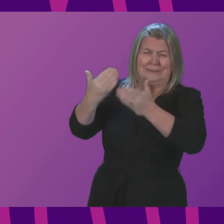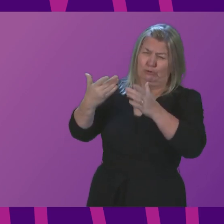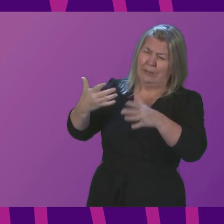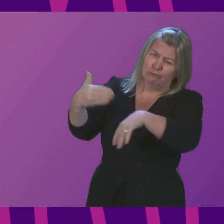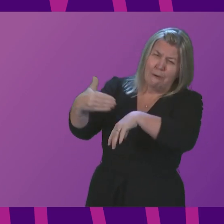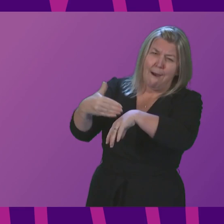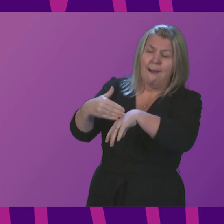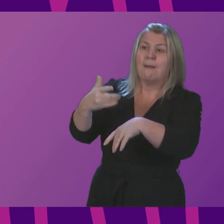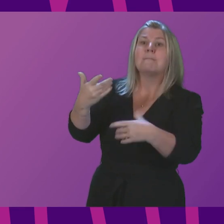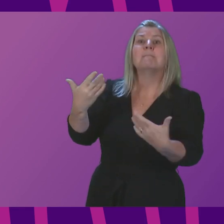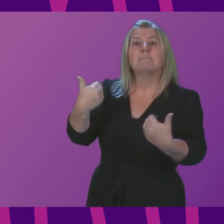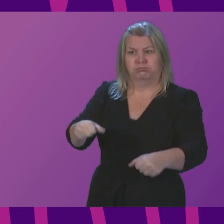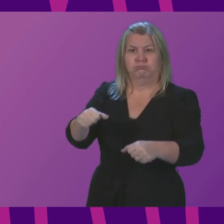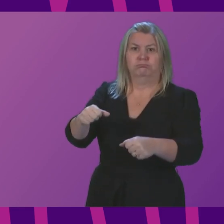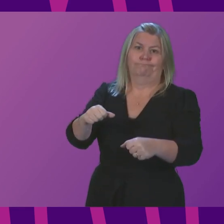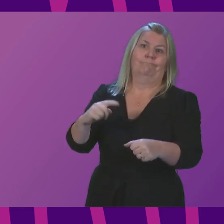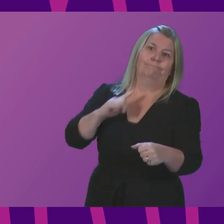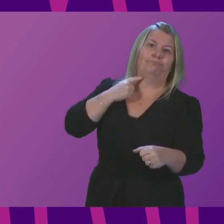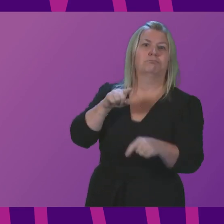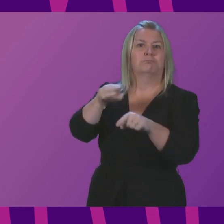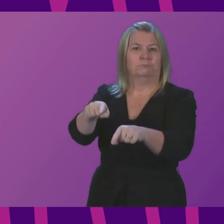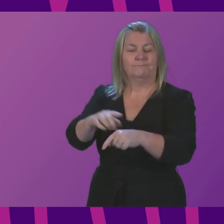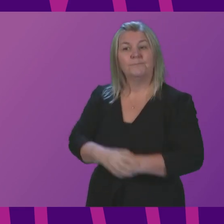have finally been made in connection with the murder of schoolgirl Caroline Glachan,